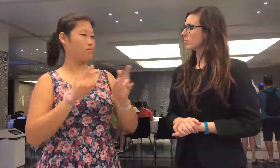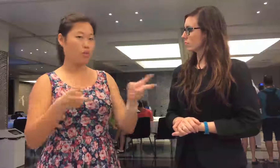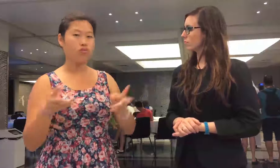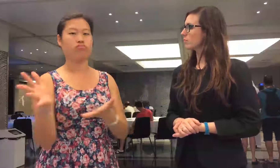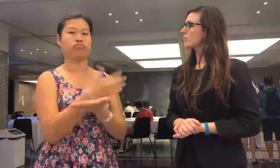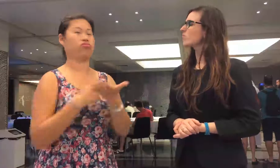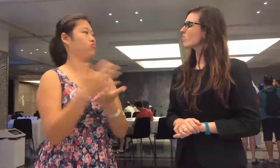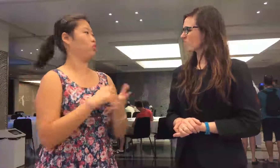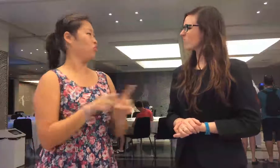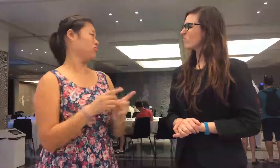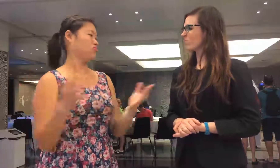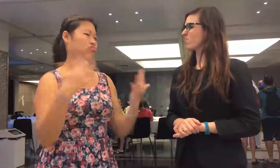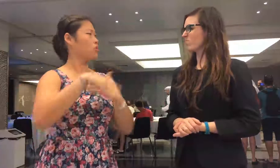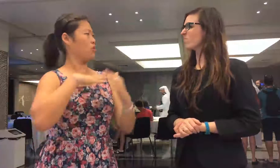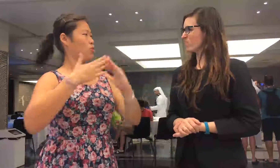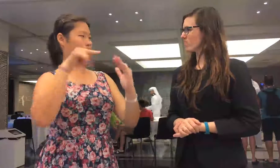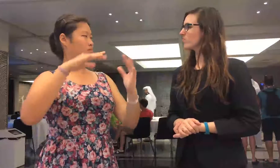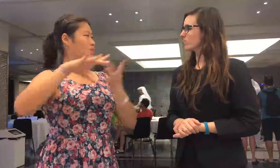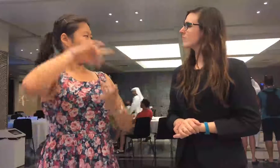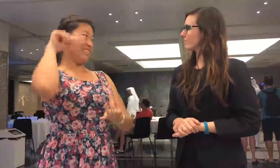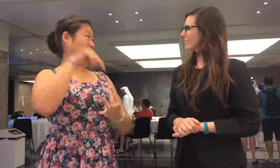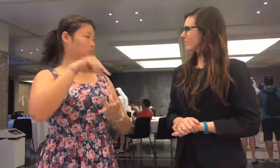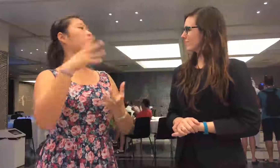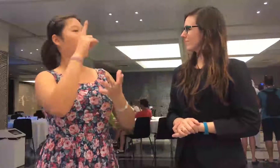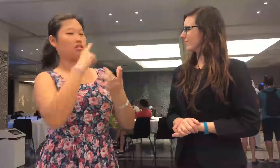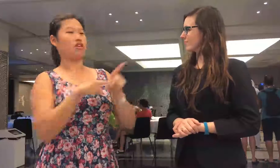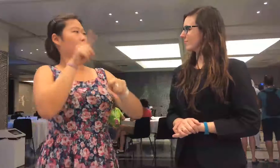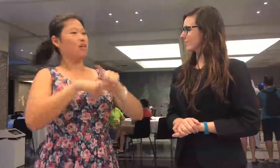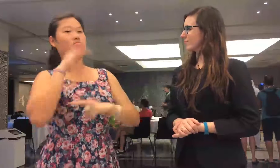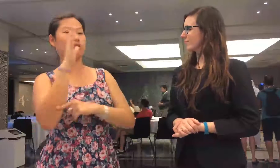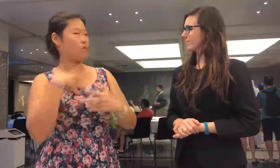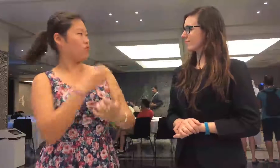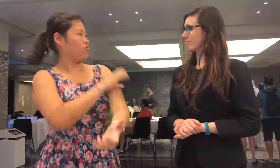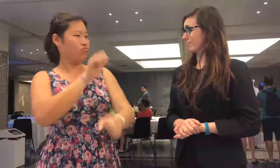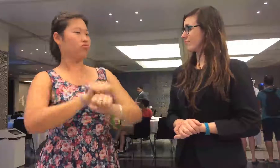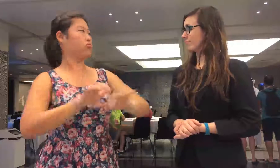but we rely on community spirit for support. And inviting me to present at functions